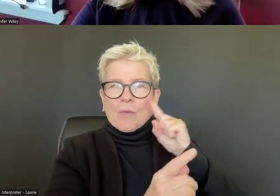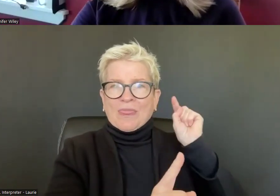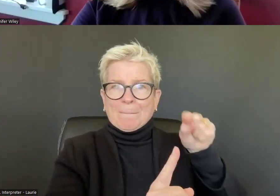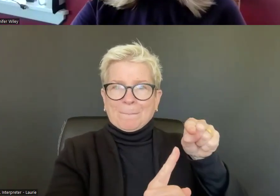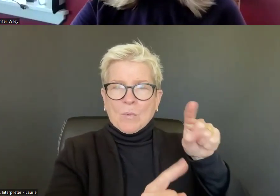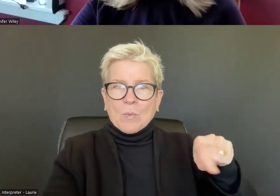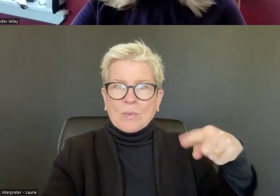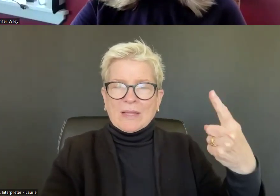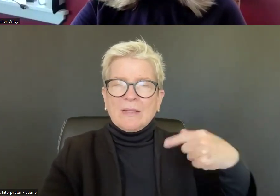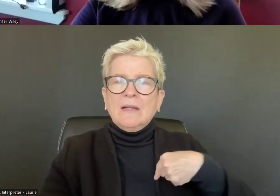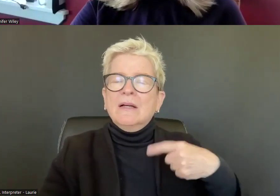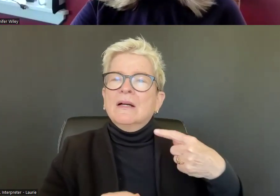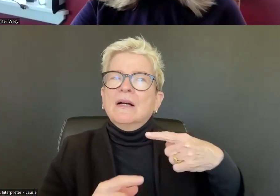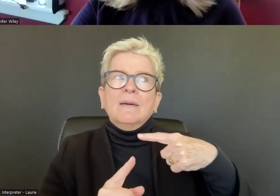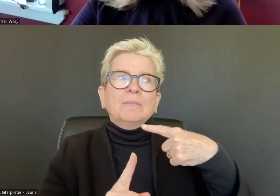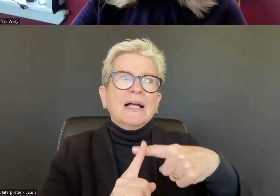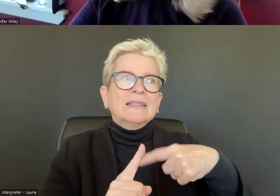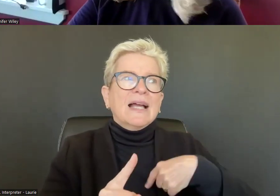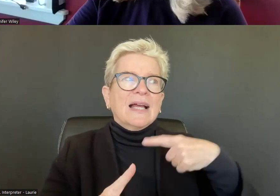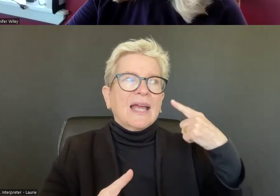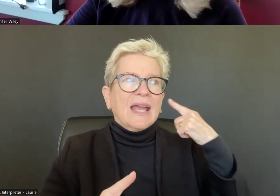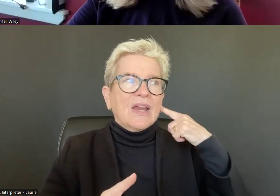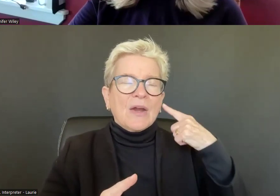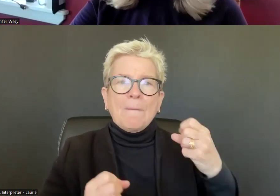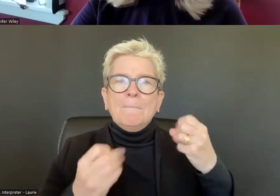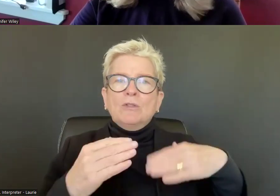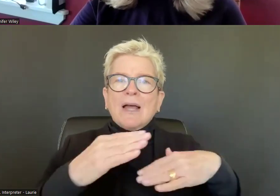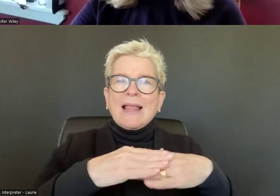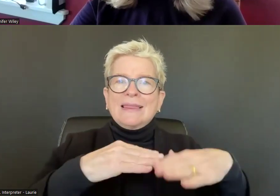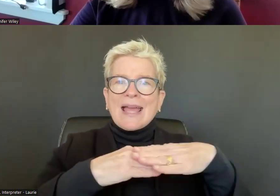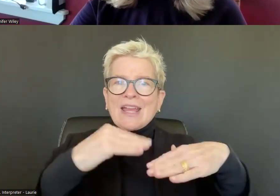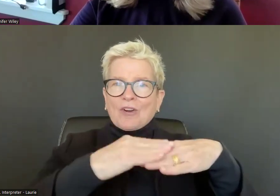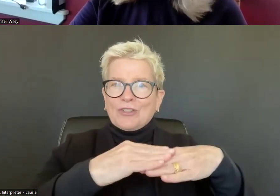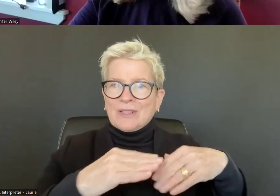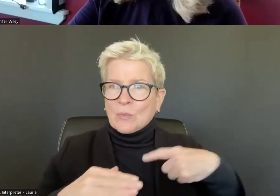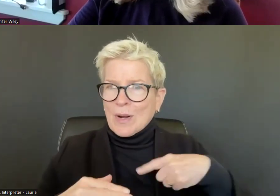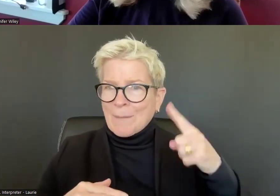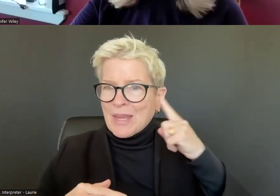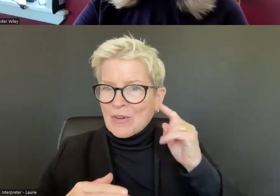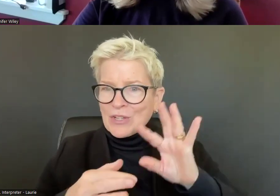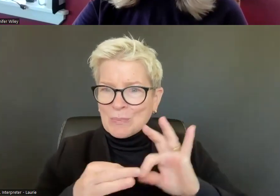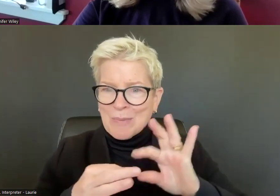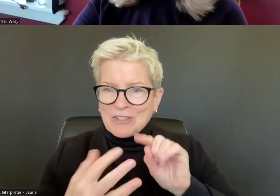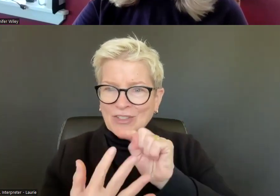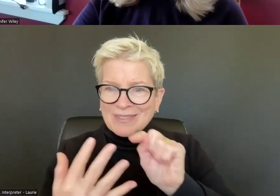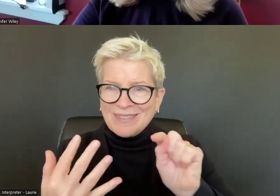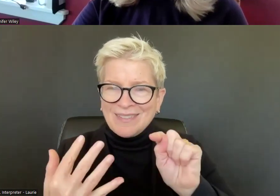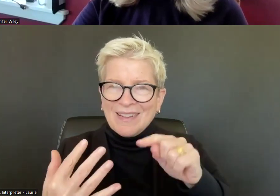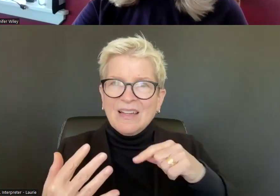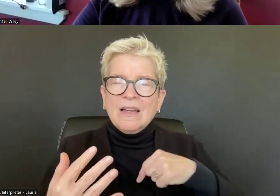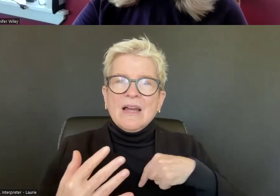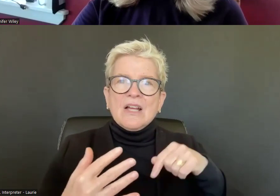I'm hearing a lot of multi-layers and so you need a lot of different entry points for ninth